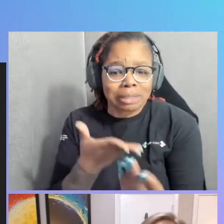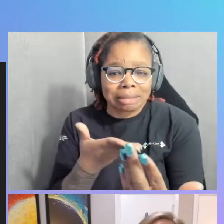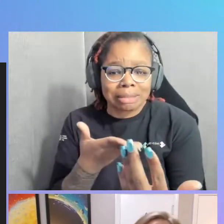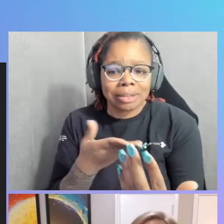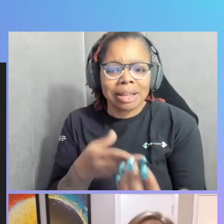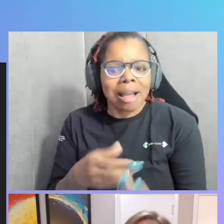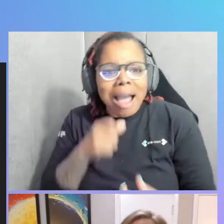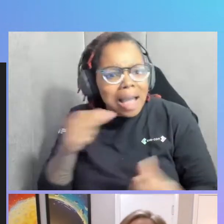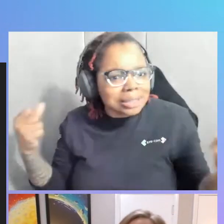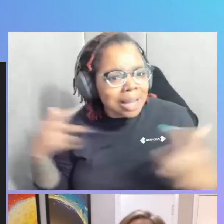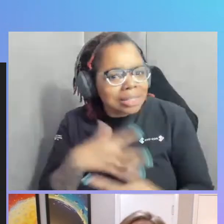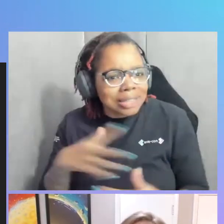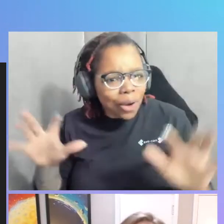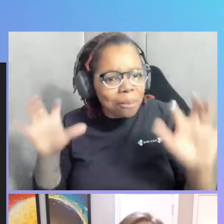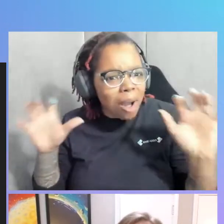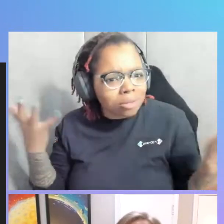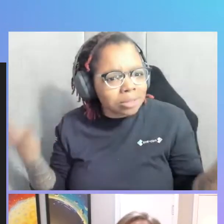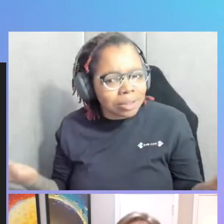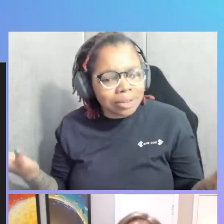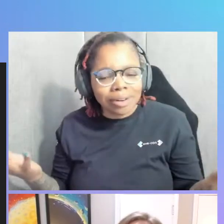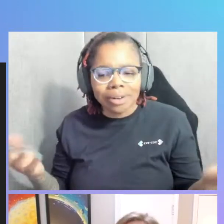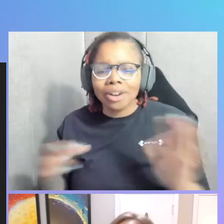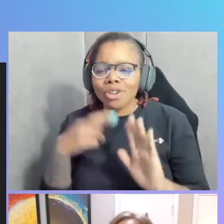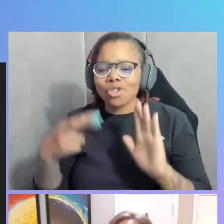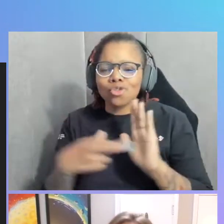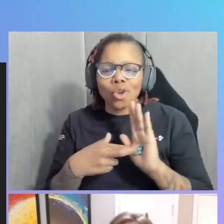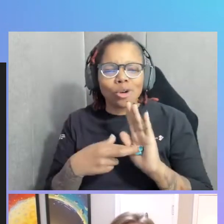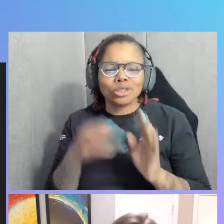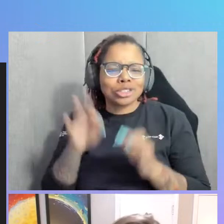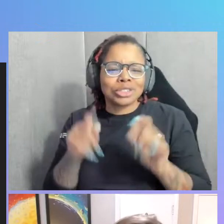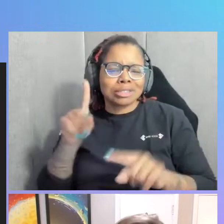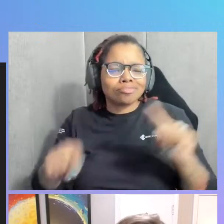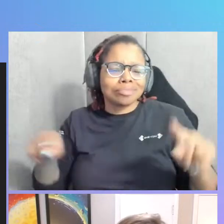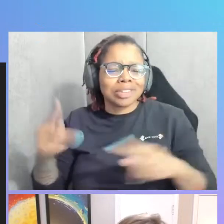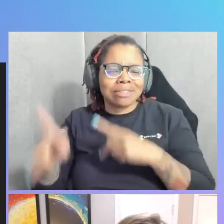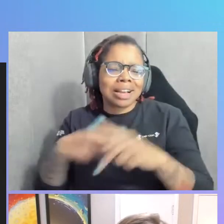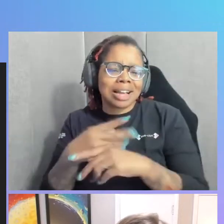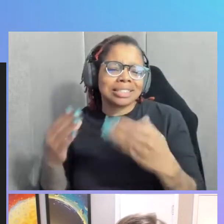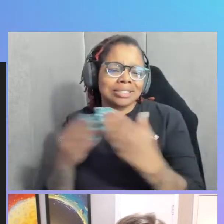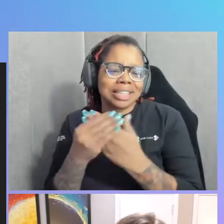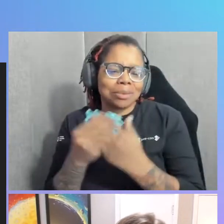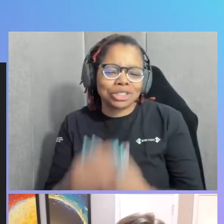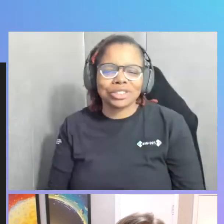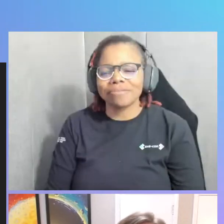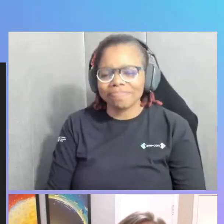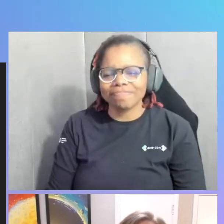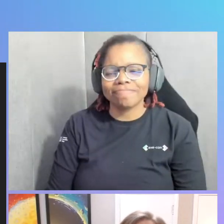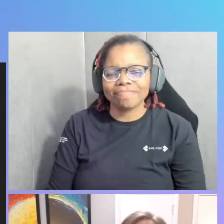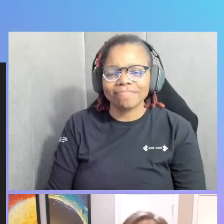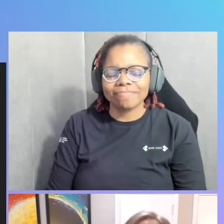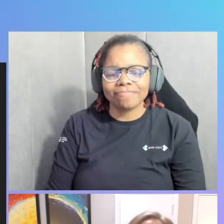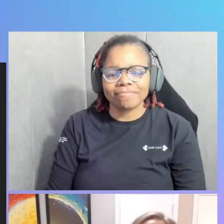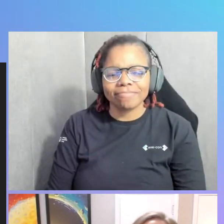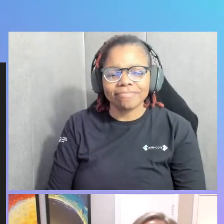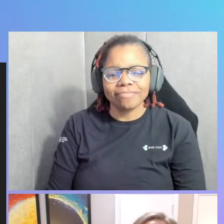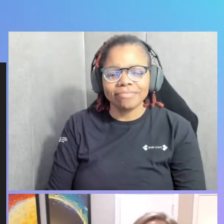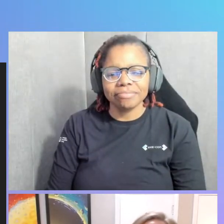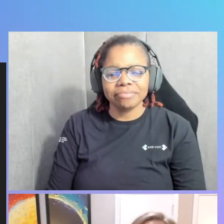Rolls are just different kinds